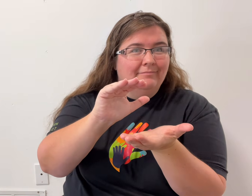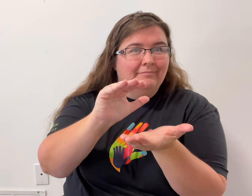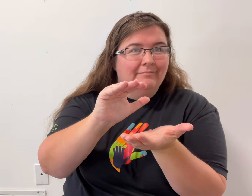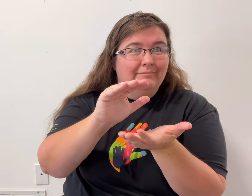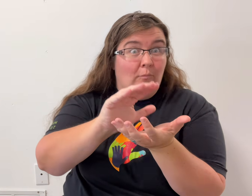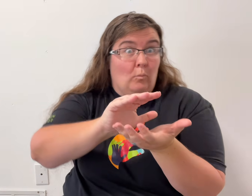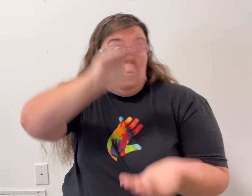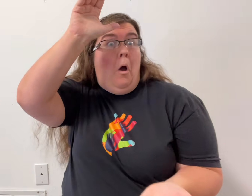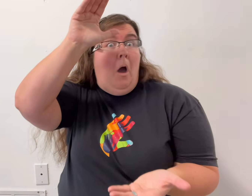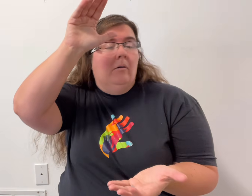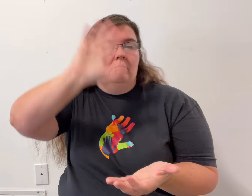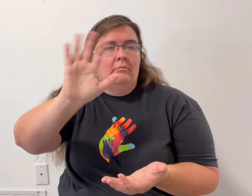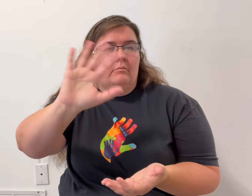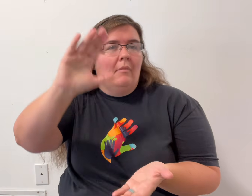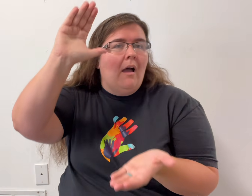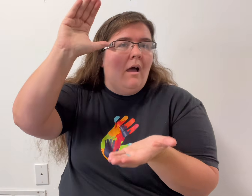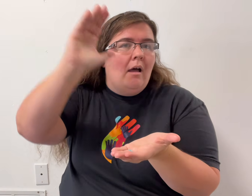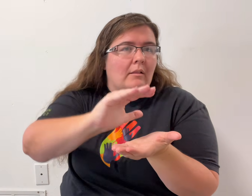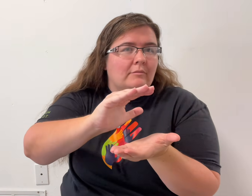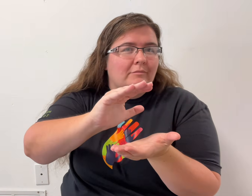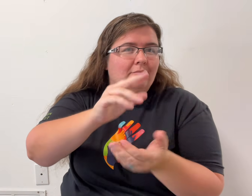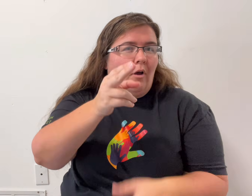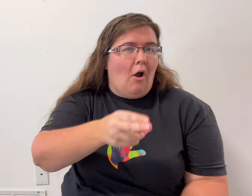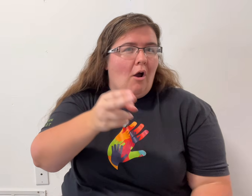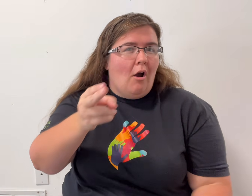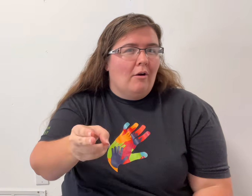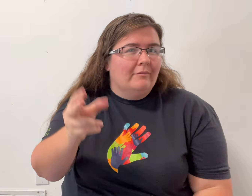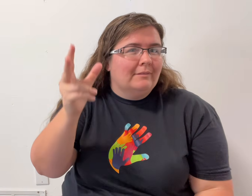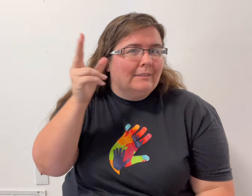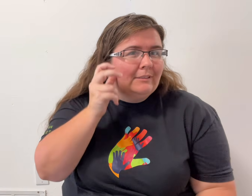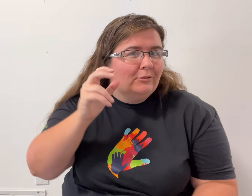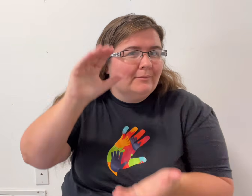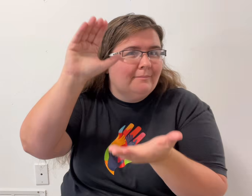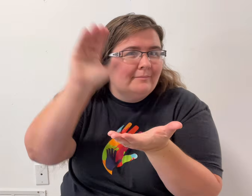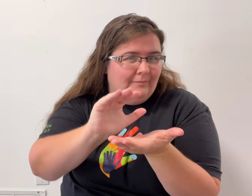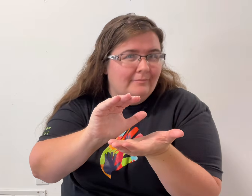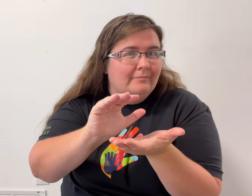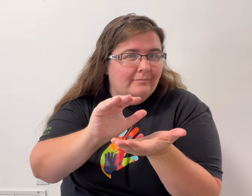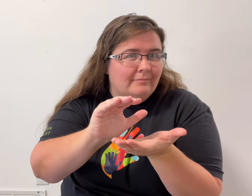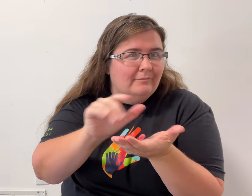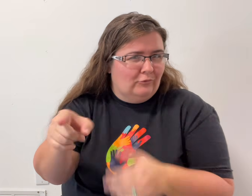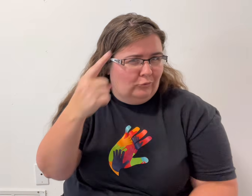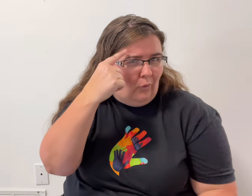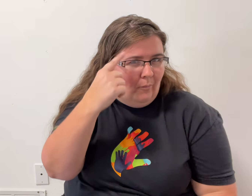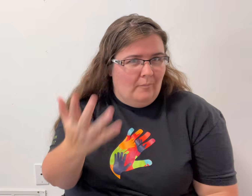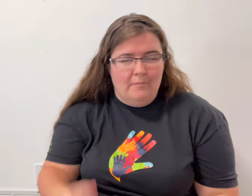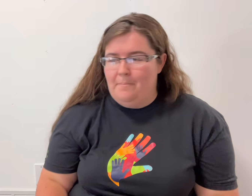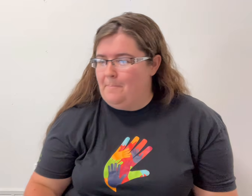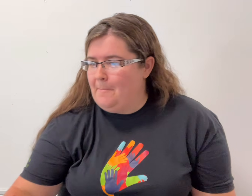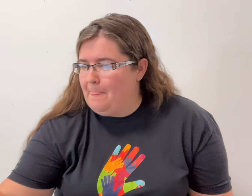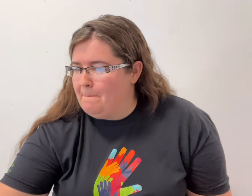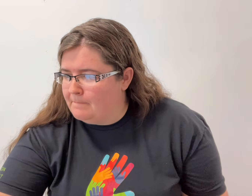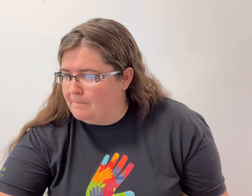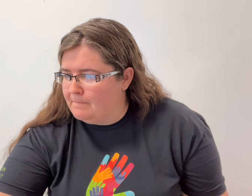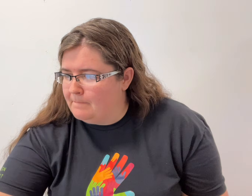Not a ton, but less. HARD OF HEARING HEARS LESS, she thought.